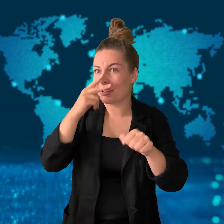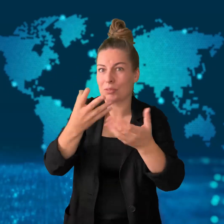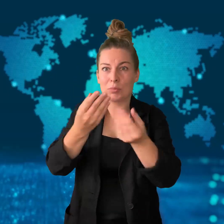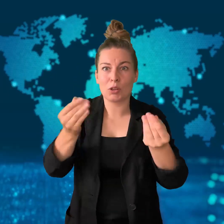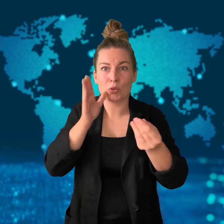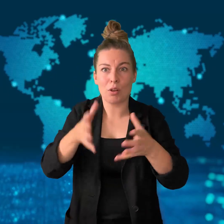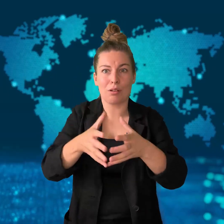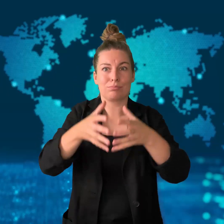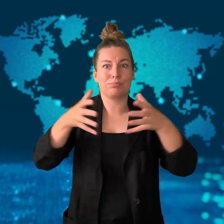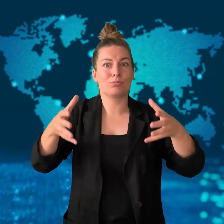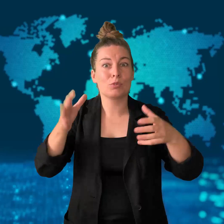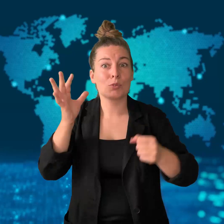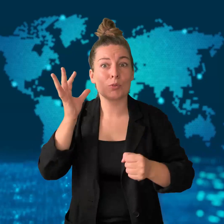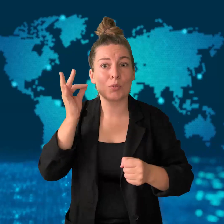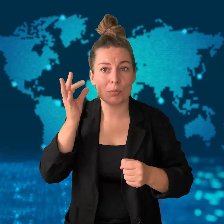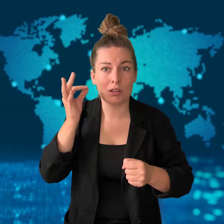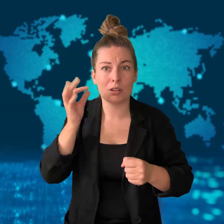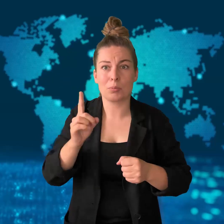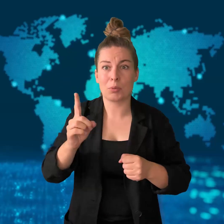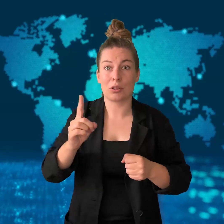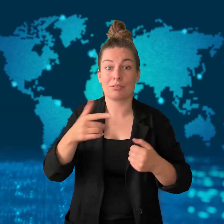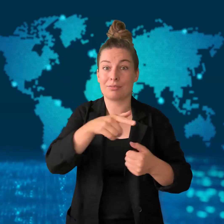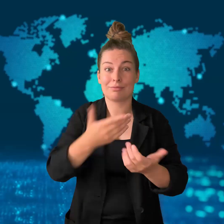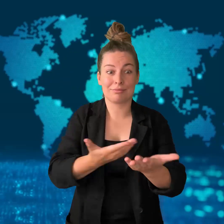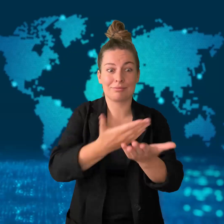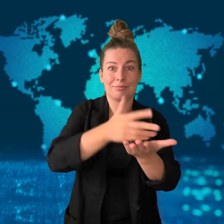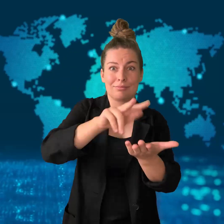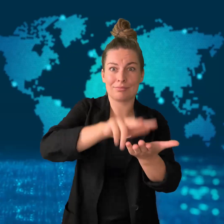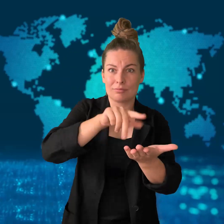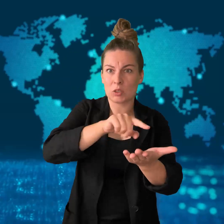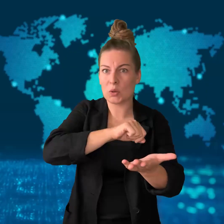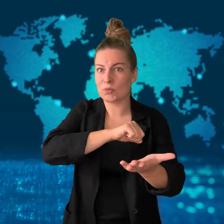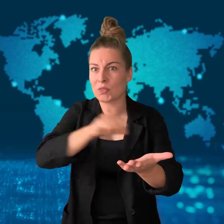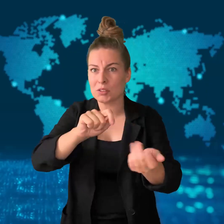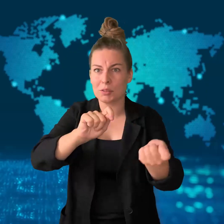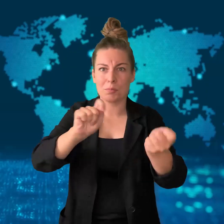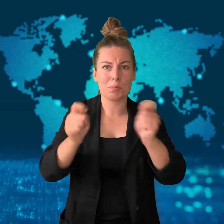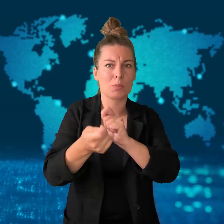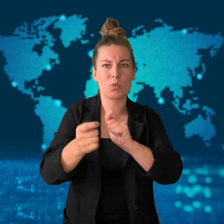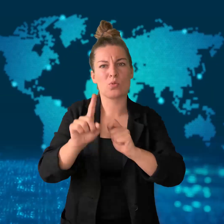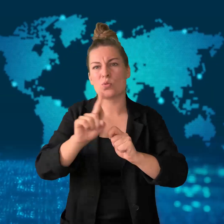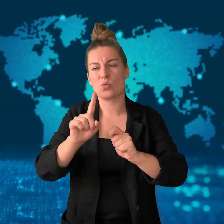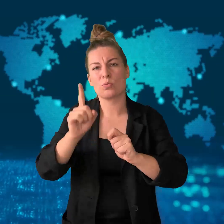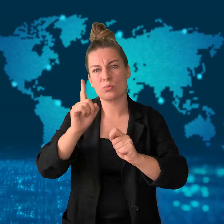This will also happen in state assemblies.